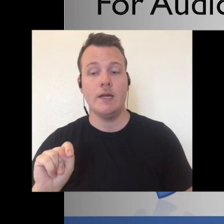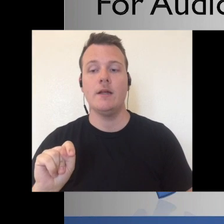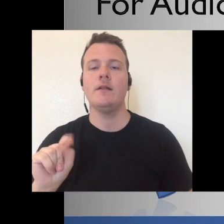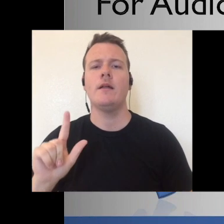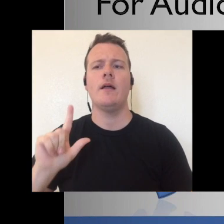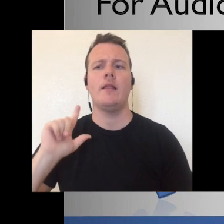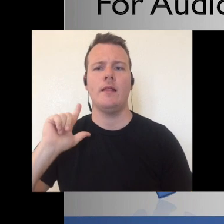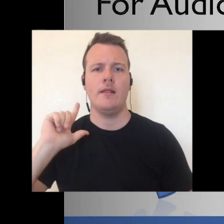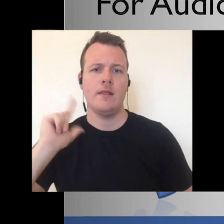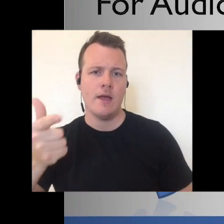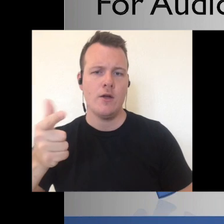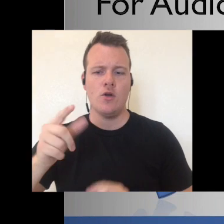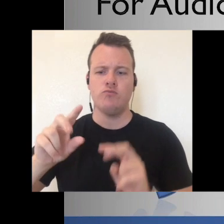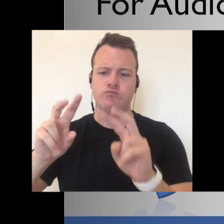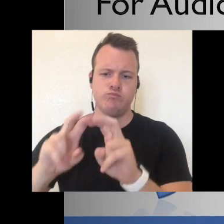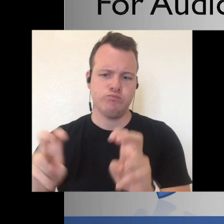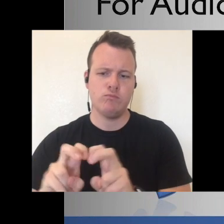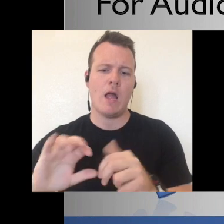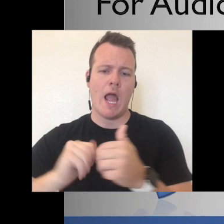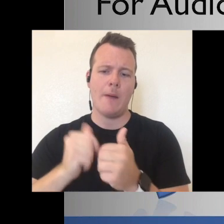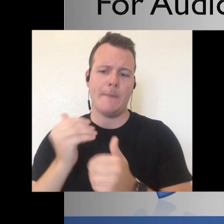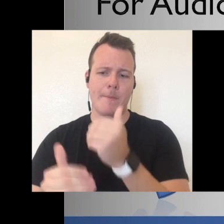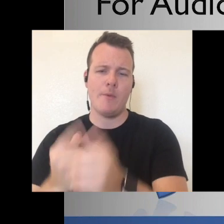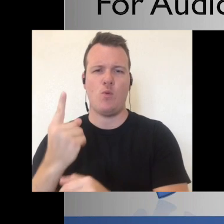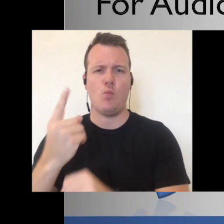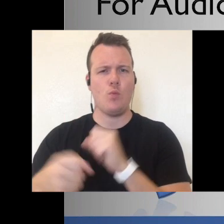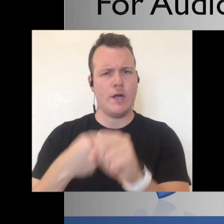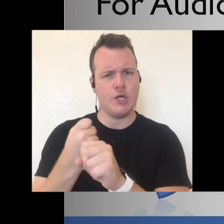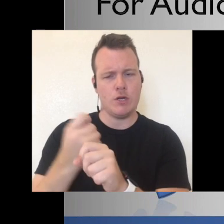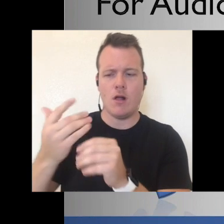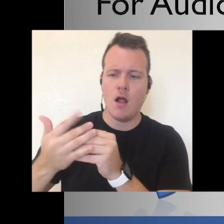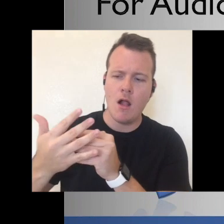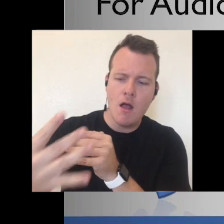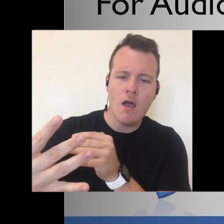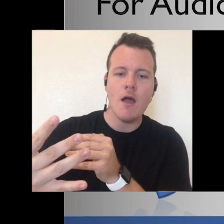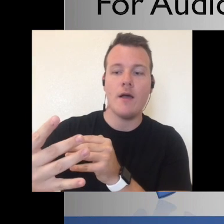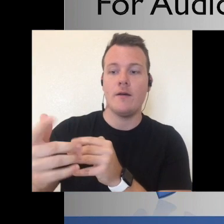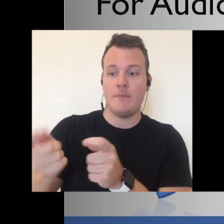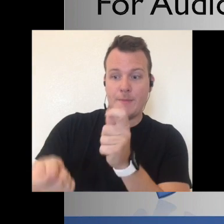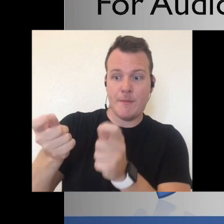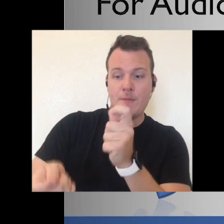go back through how you executed it one year and make any modifications relative